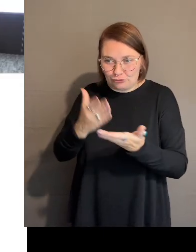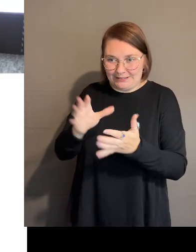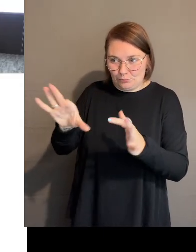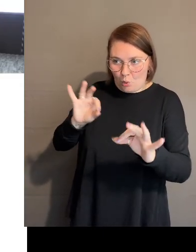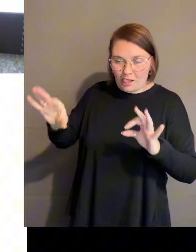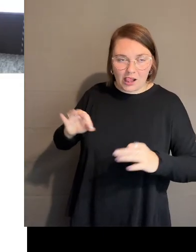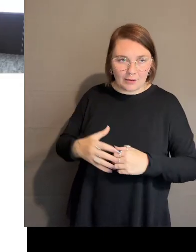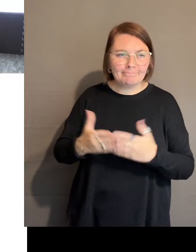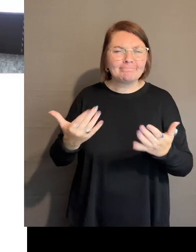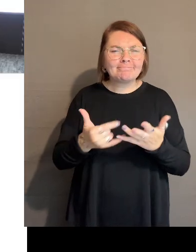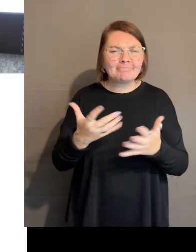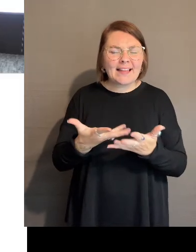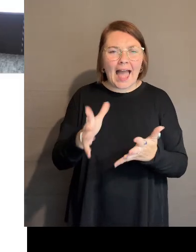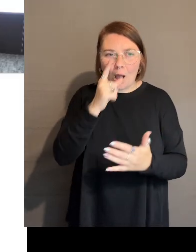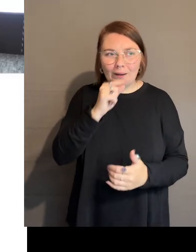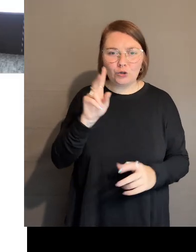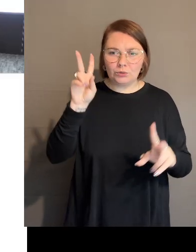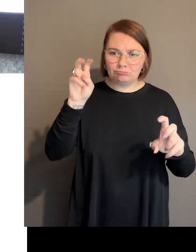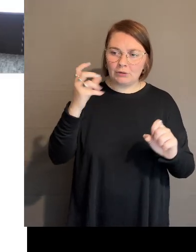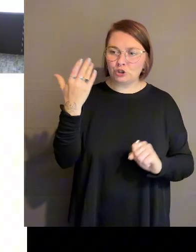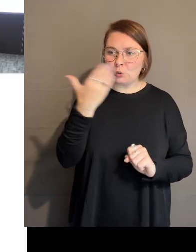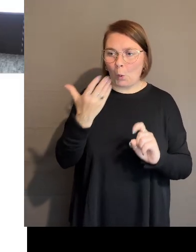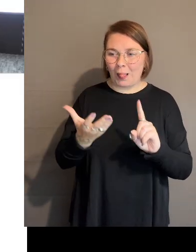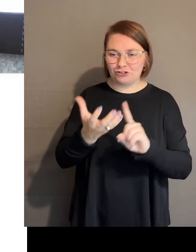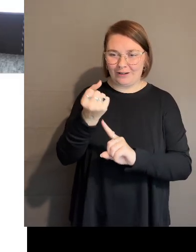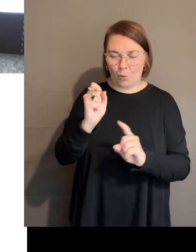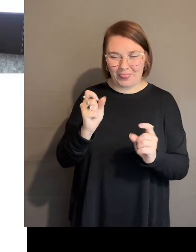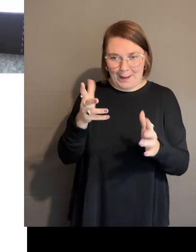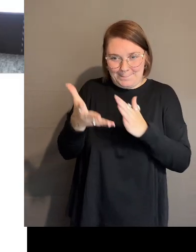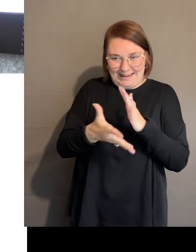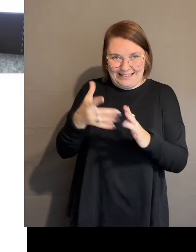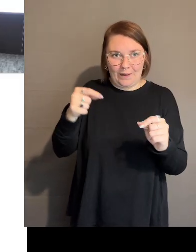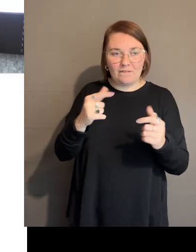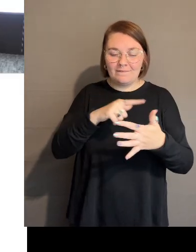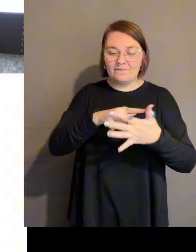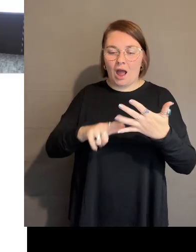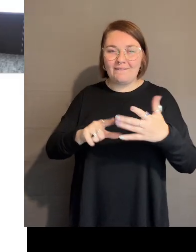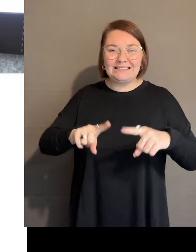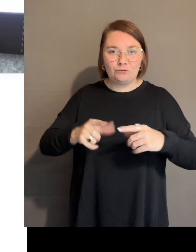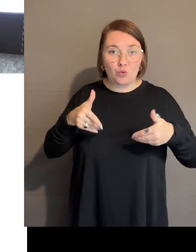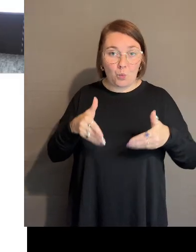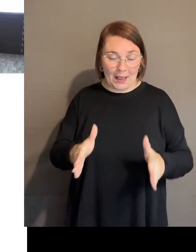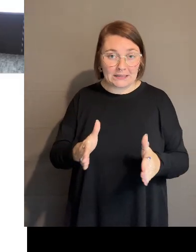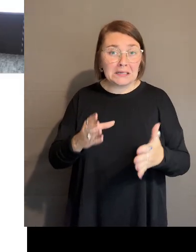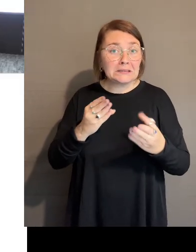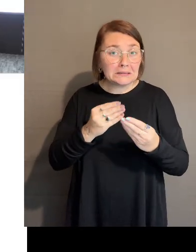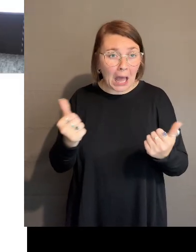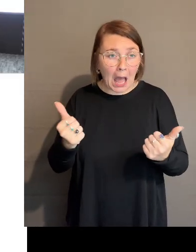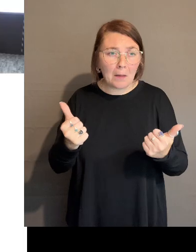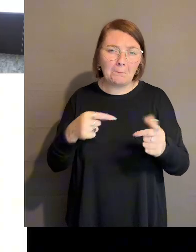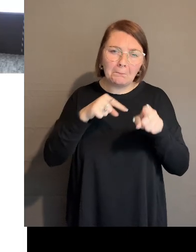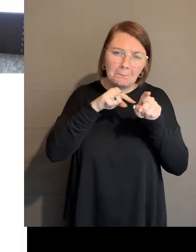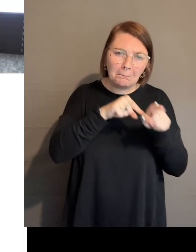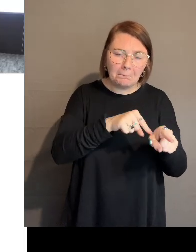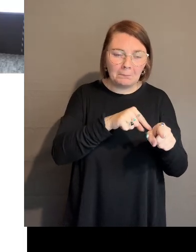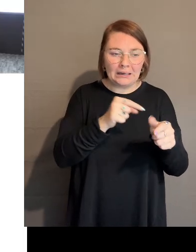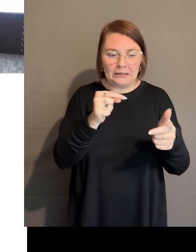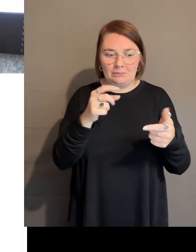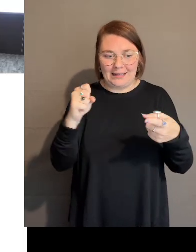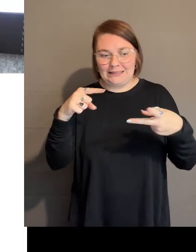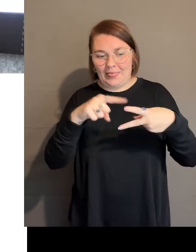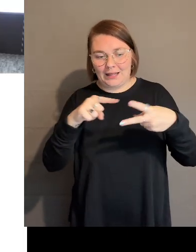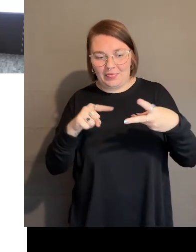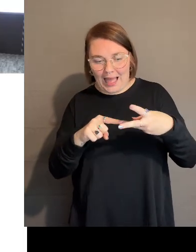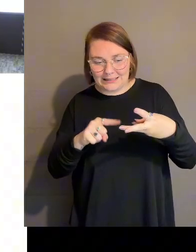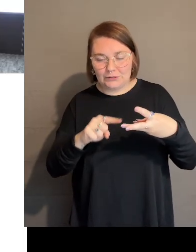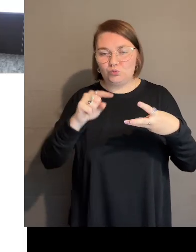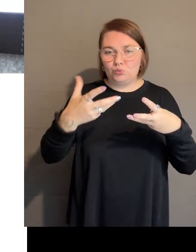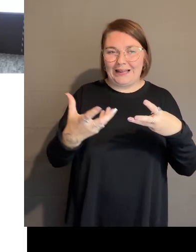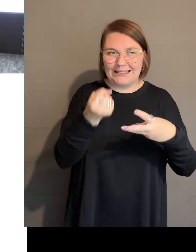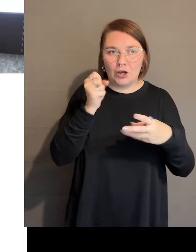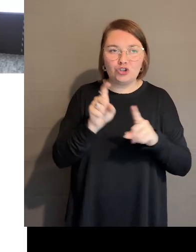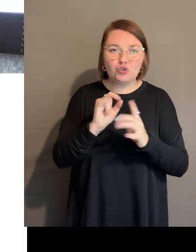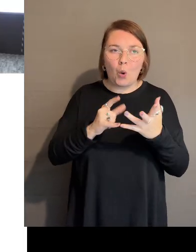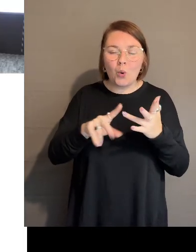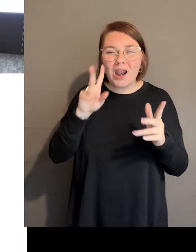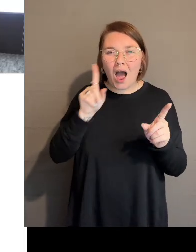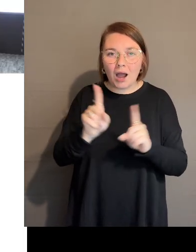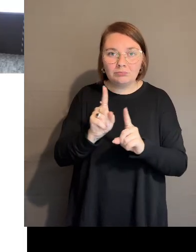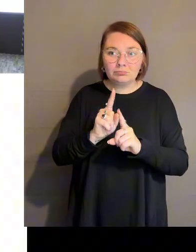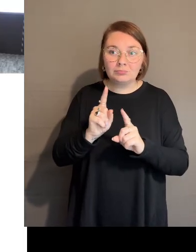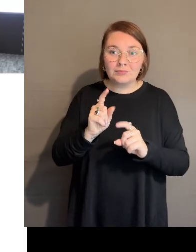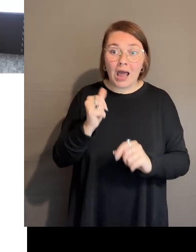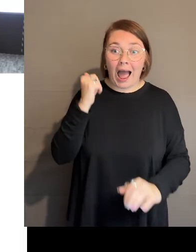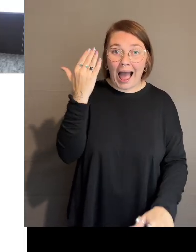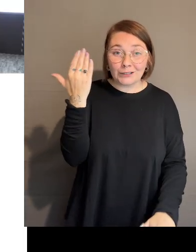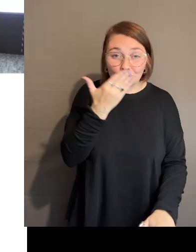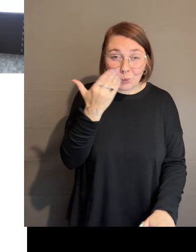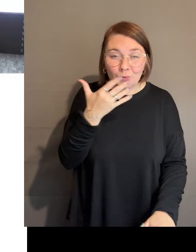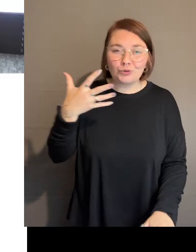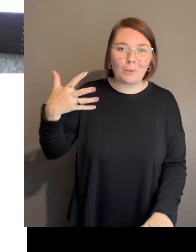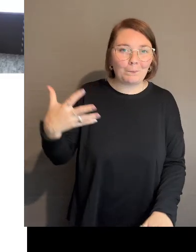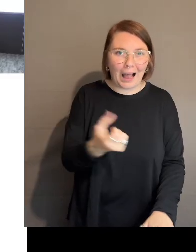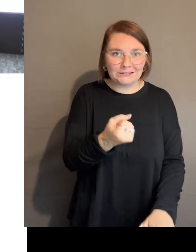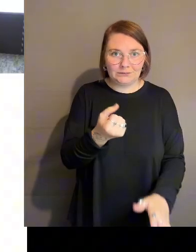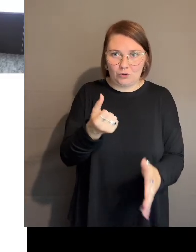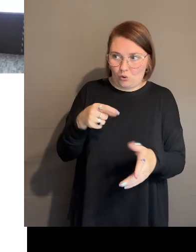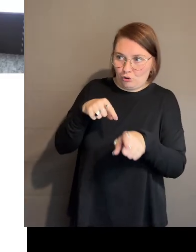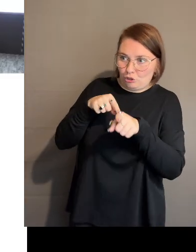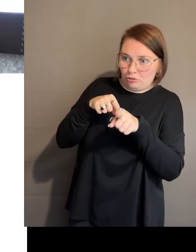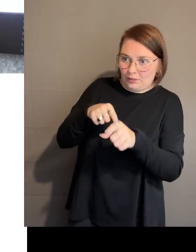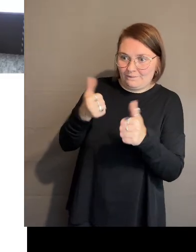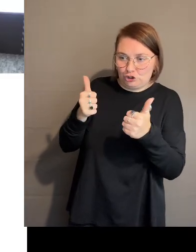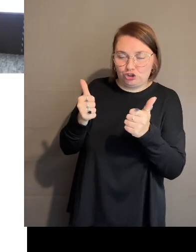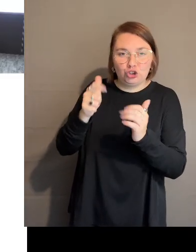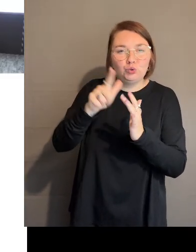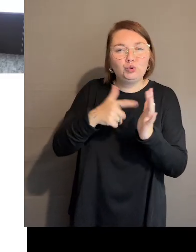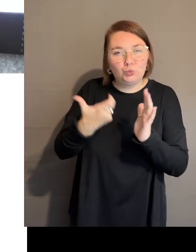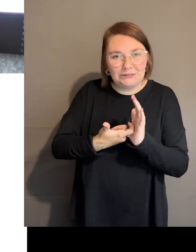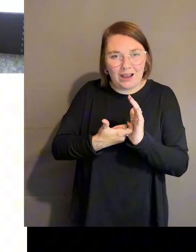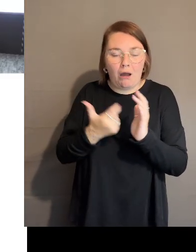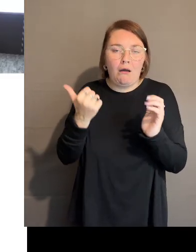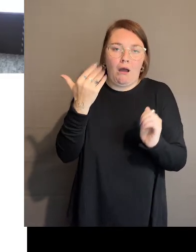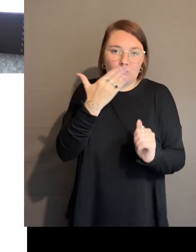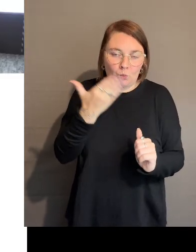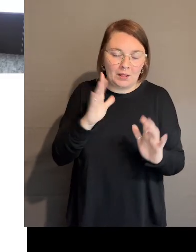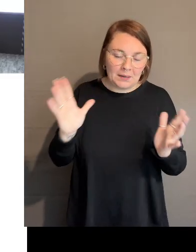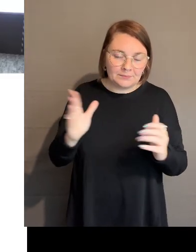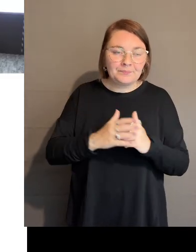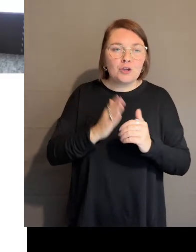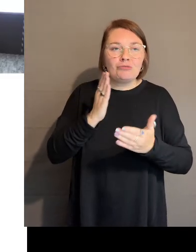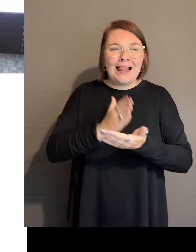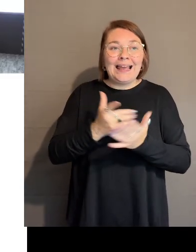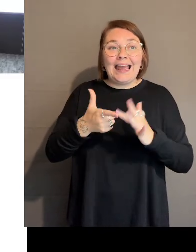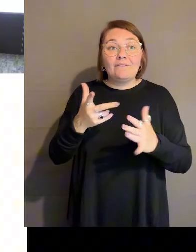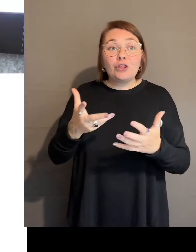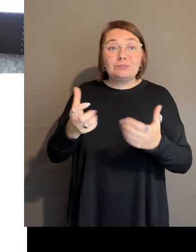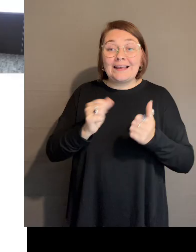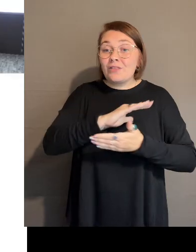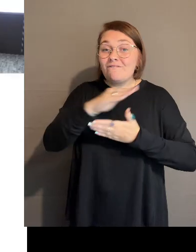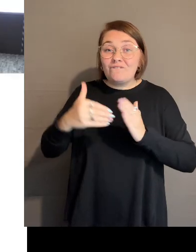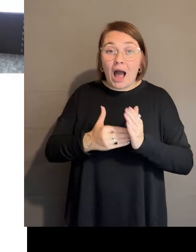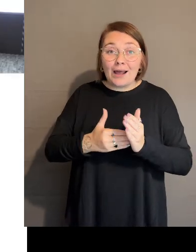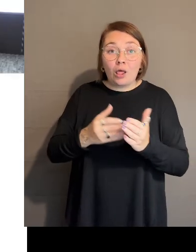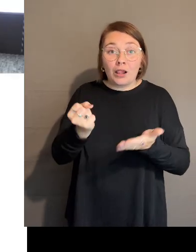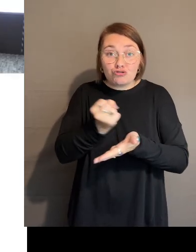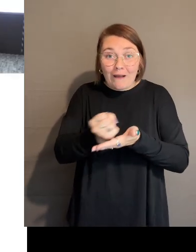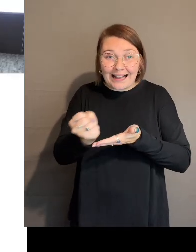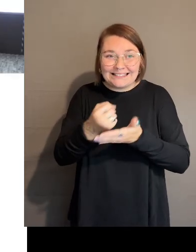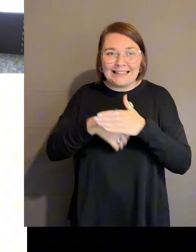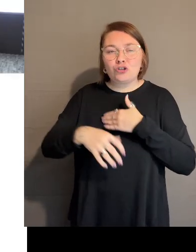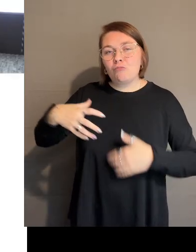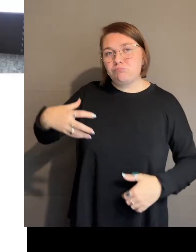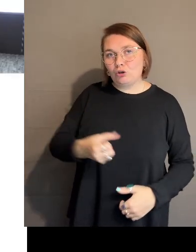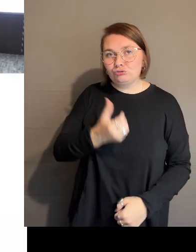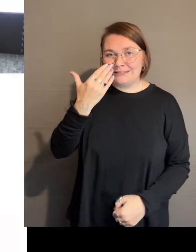So the way we defined school achievement in this case, we had five different ways of looking at it, and some of these are conditioned on each other. So when, you know, in order to look at the high school, you have to have basically gone through junior high first, and so on and so forth. But basically, if they received final grades in compulsory school, and